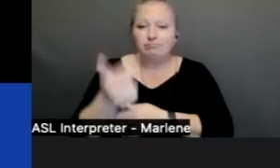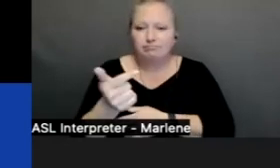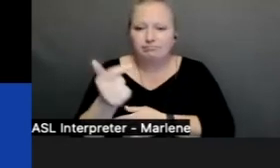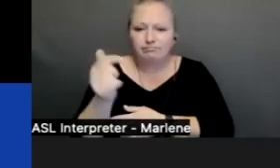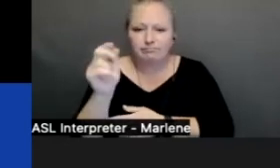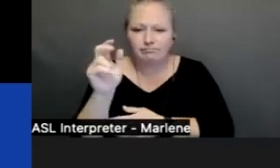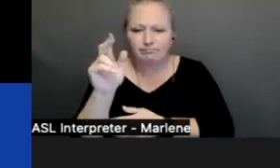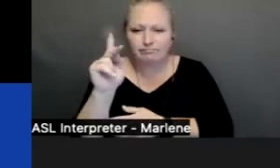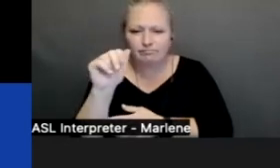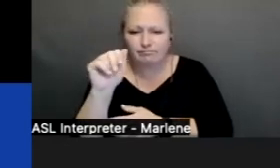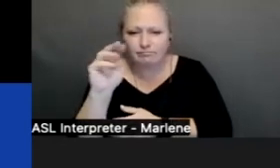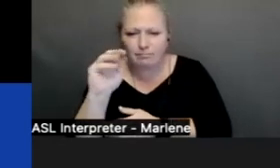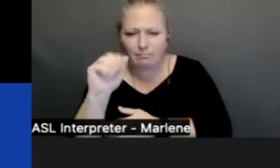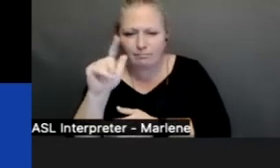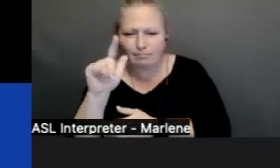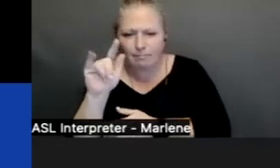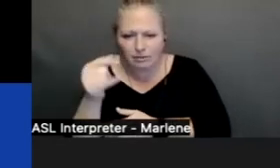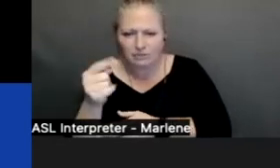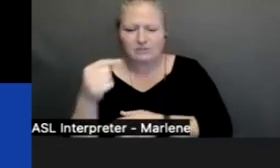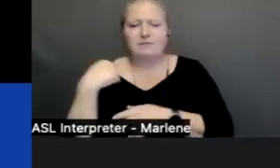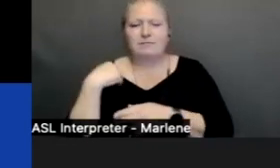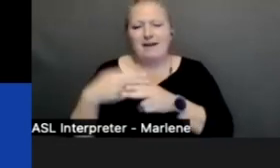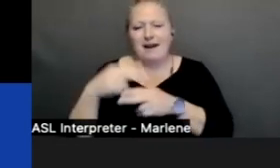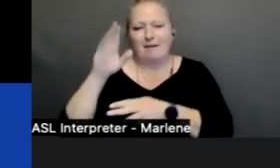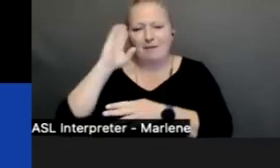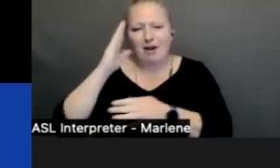Thank you. Good afternoon, everybody. My name is Kamaljit Gill. I'm a Master's of Public